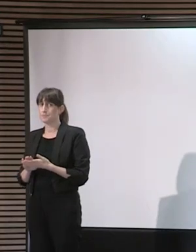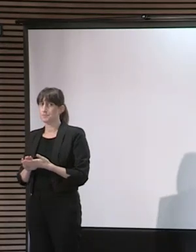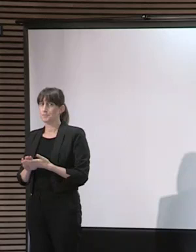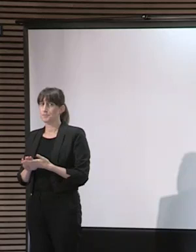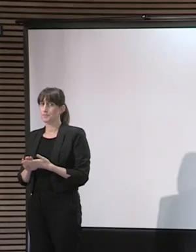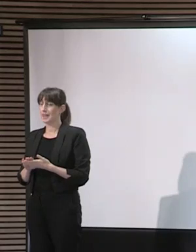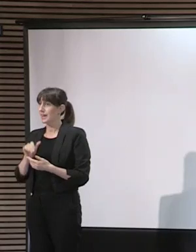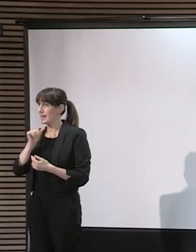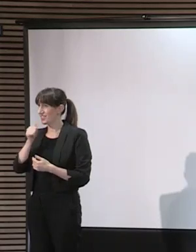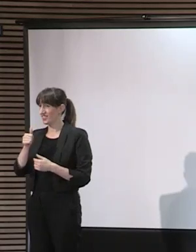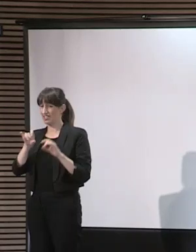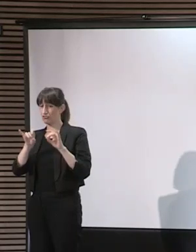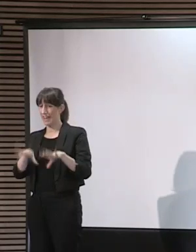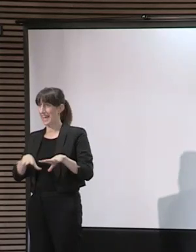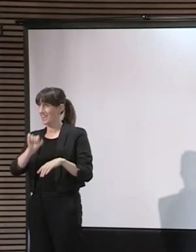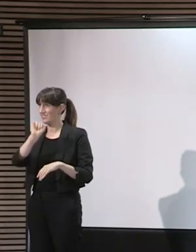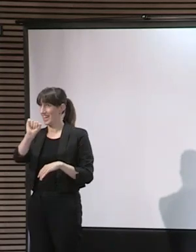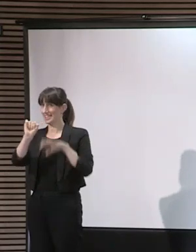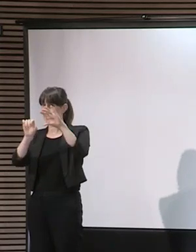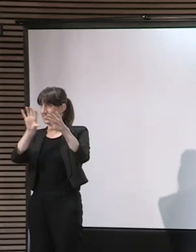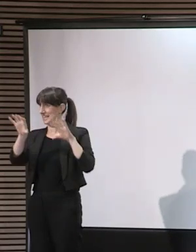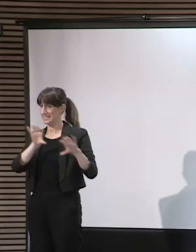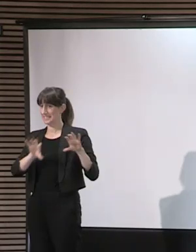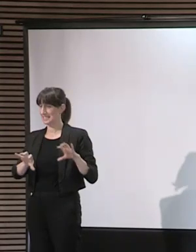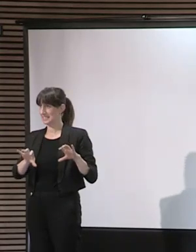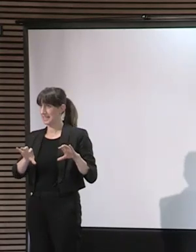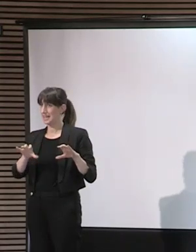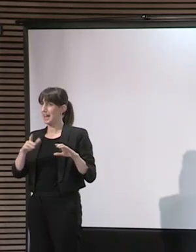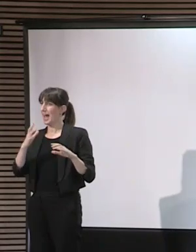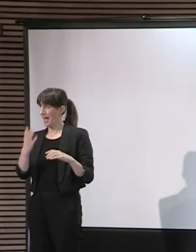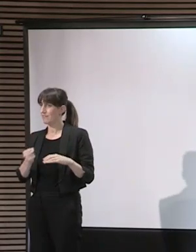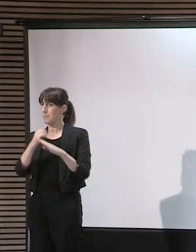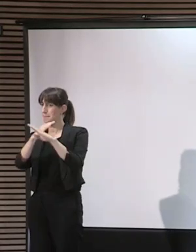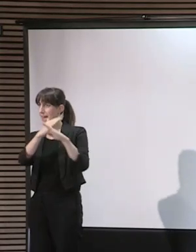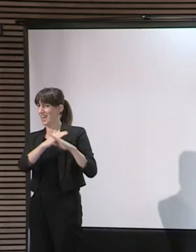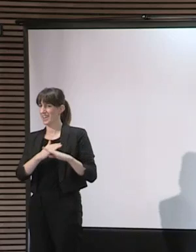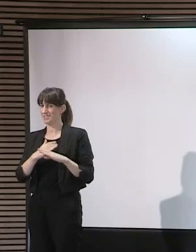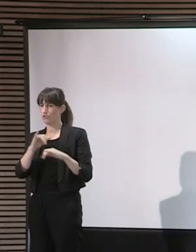saying that state border bans in Australia aren't a barrier to the resumption of travel between the two countries?